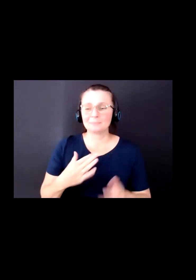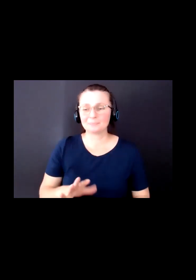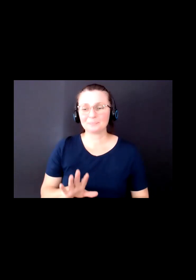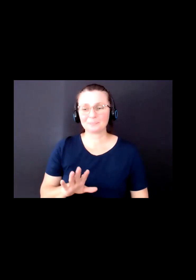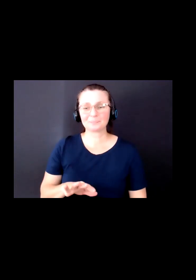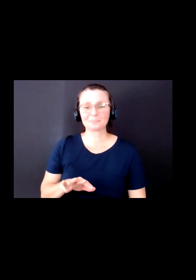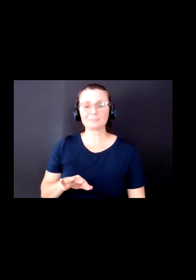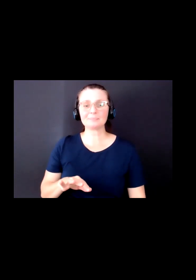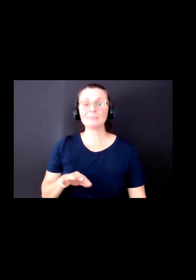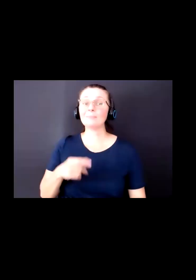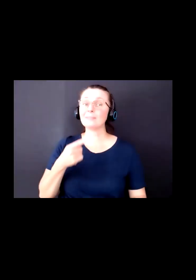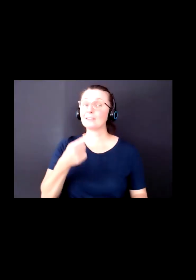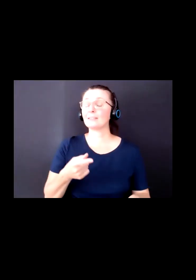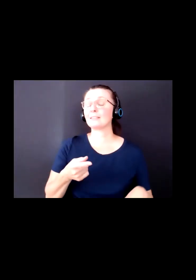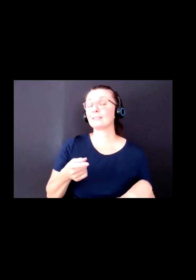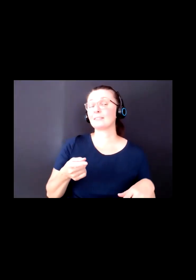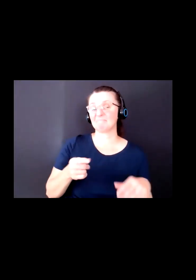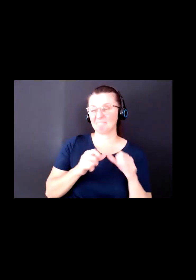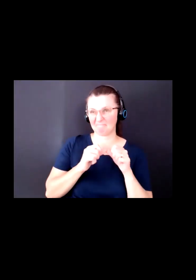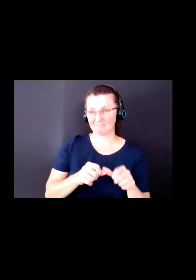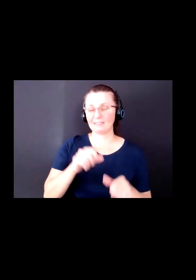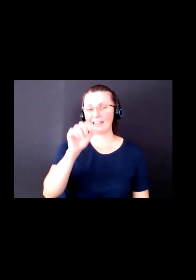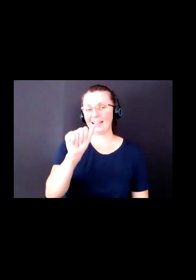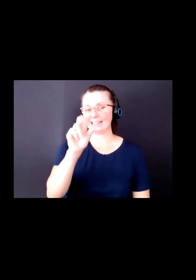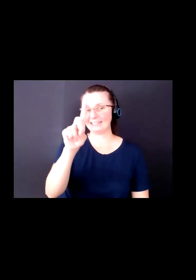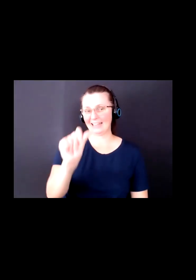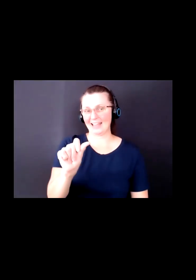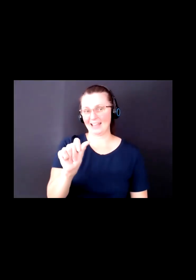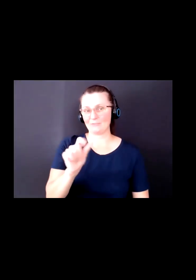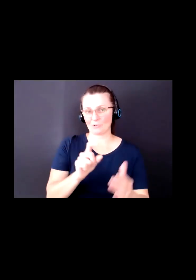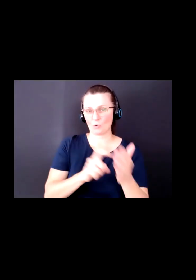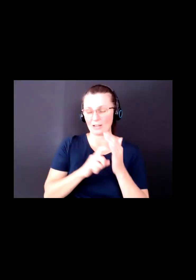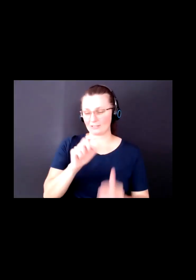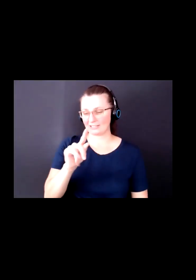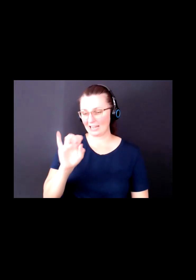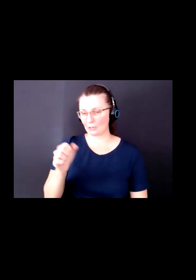So the ADA in general requires Title II and Title III entities to